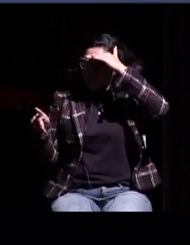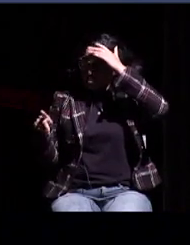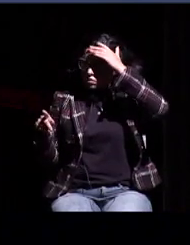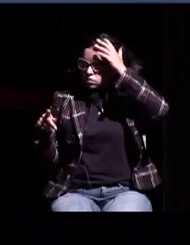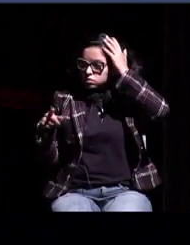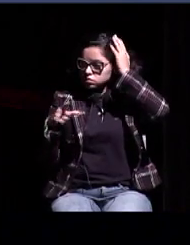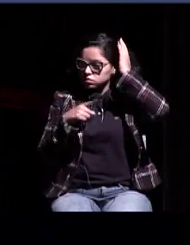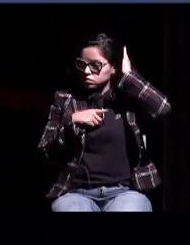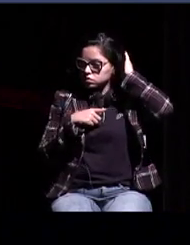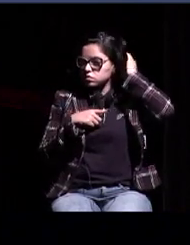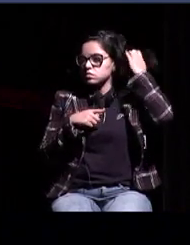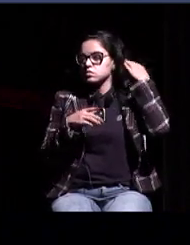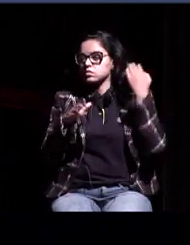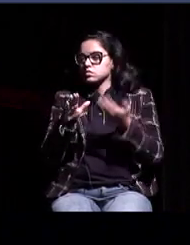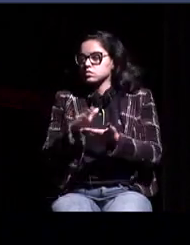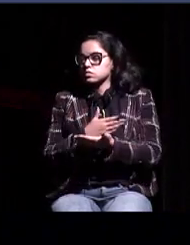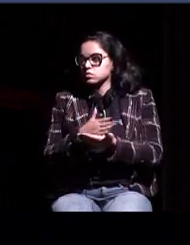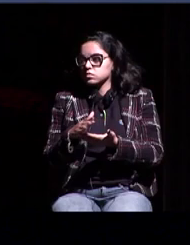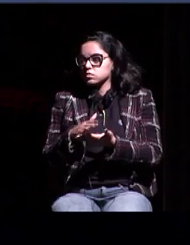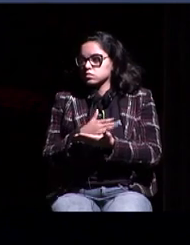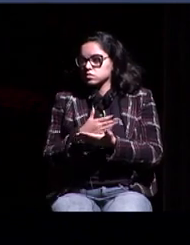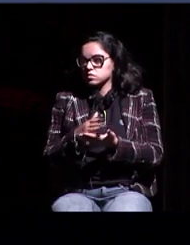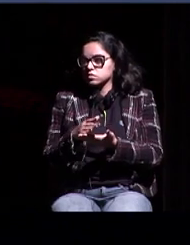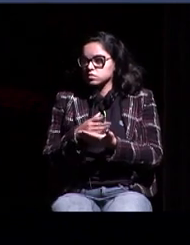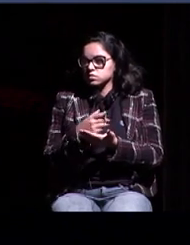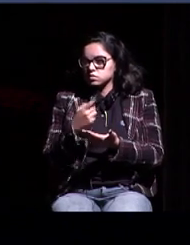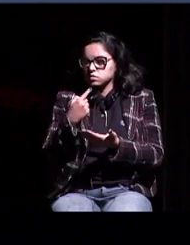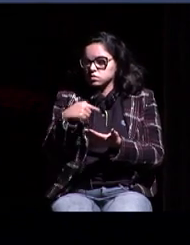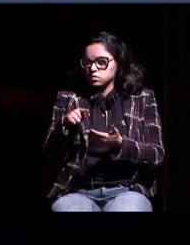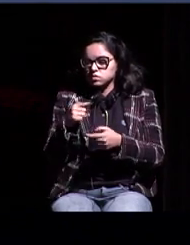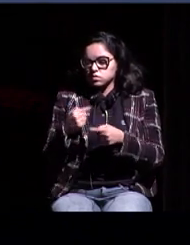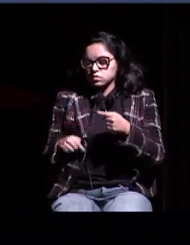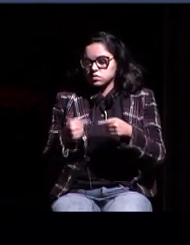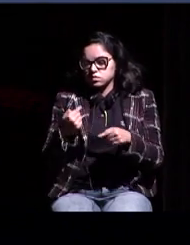but we are not going to discuss them here today.